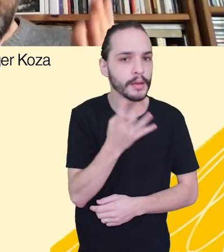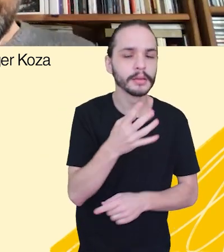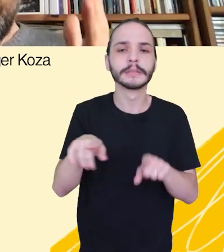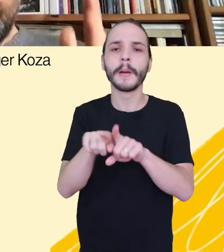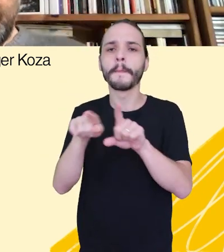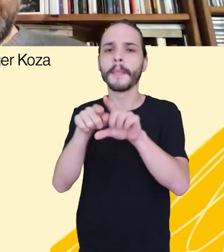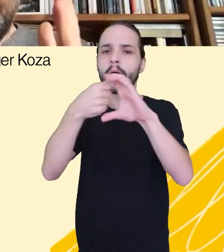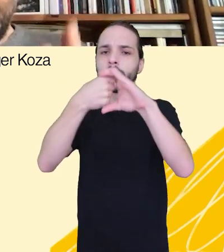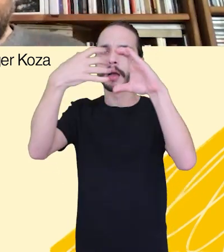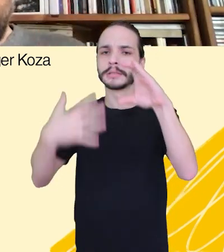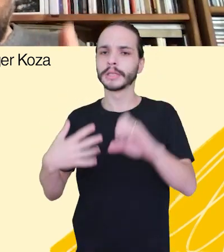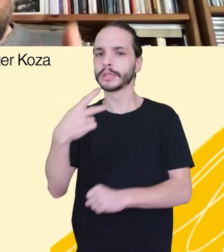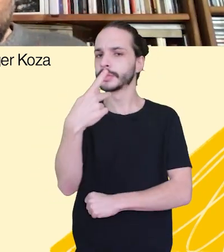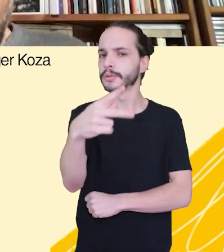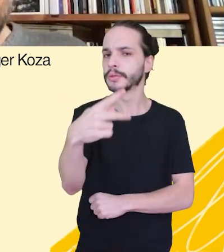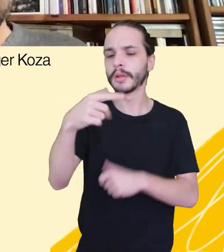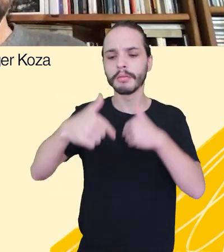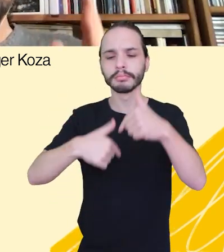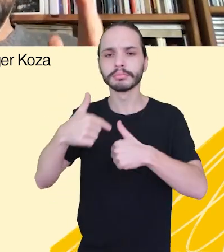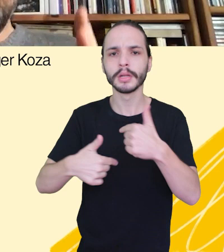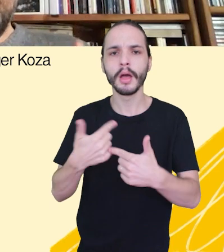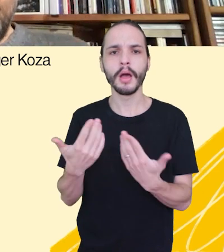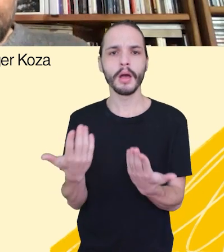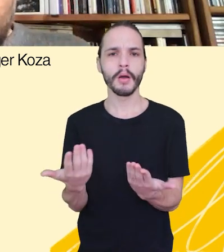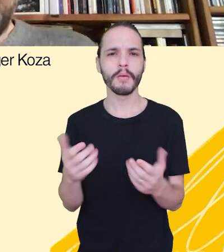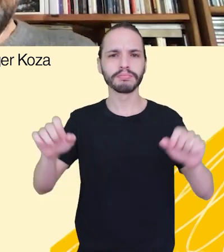The type of the scale of the shot, and so on.